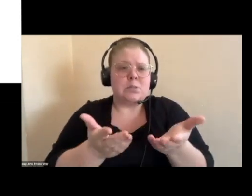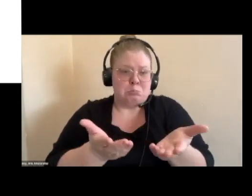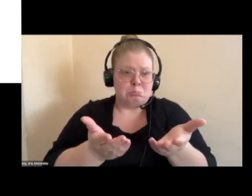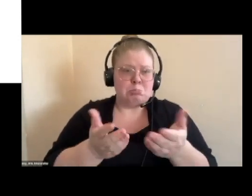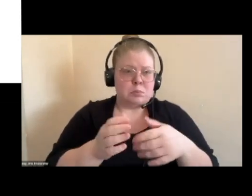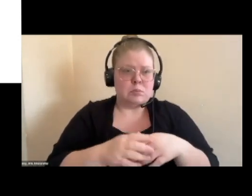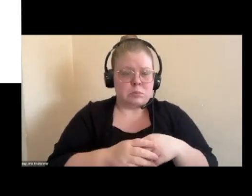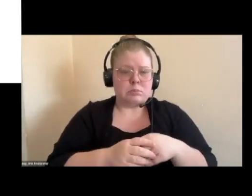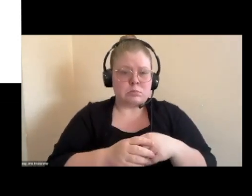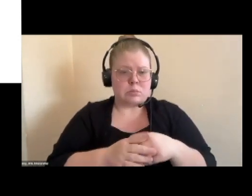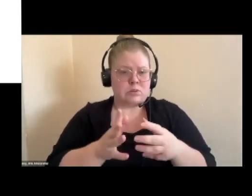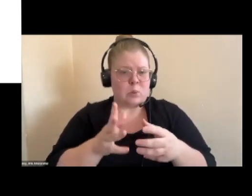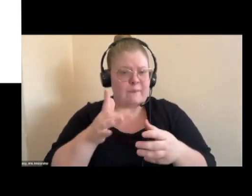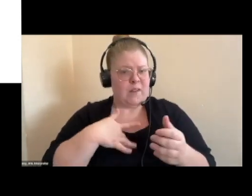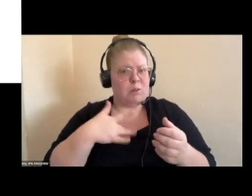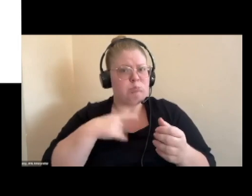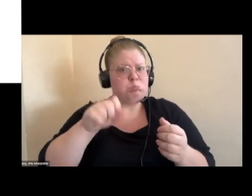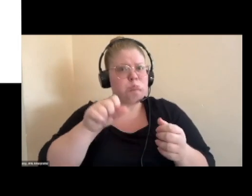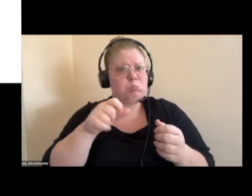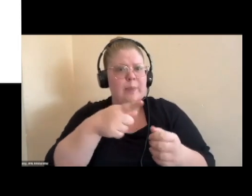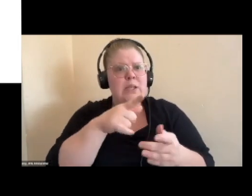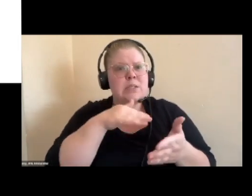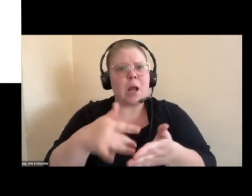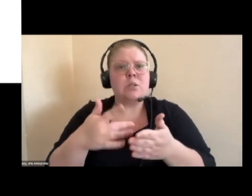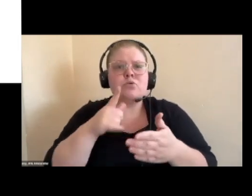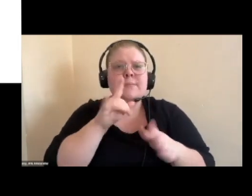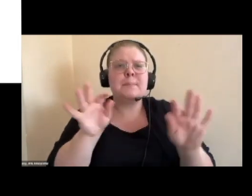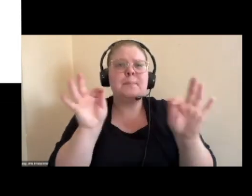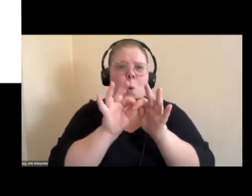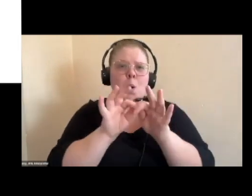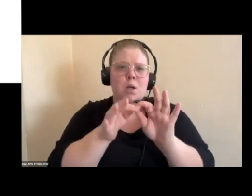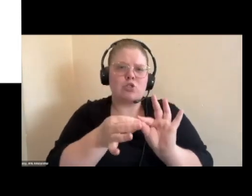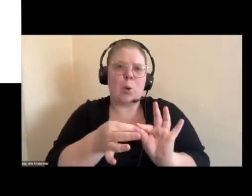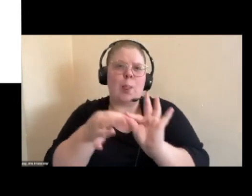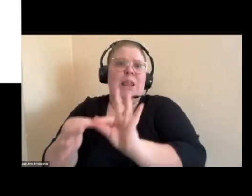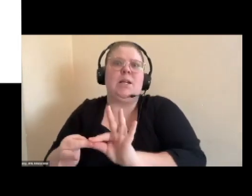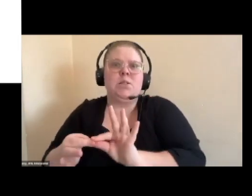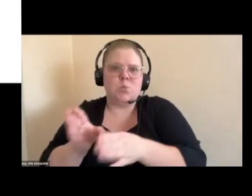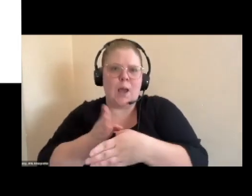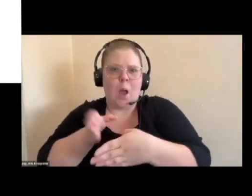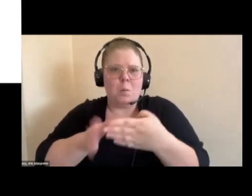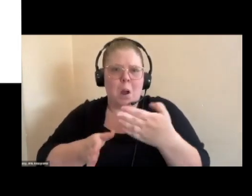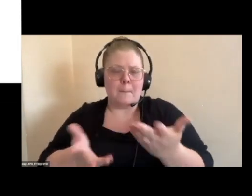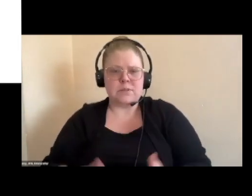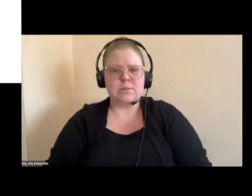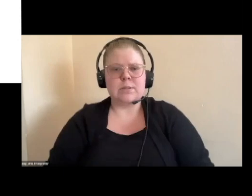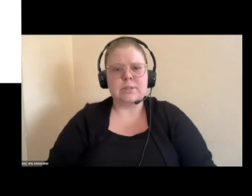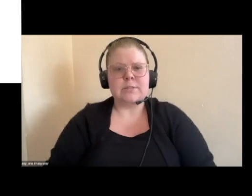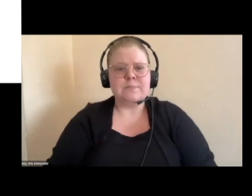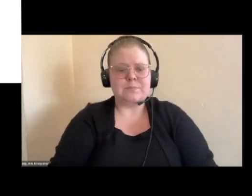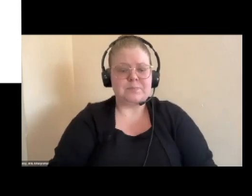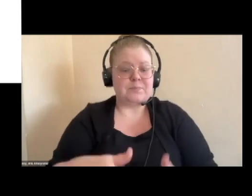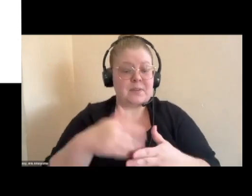importance to this study linking it to outcomes. The next slide.